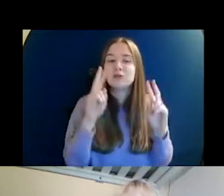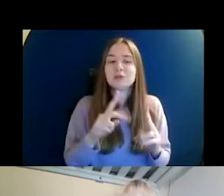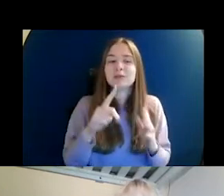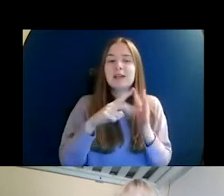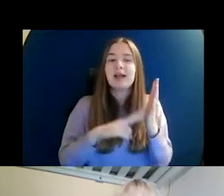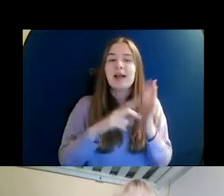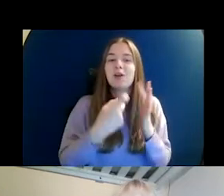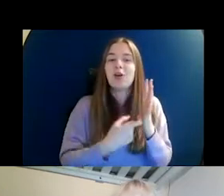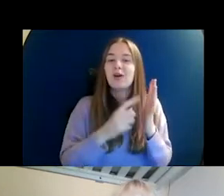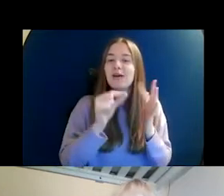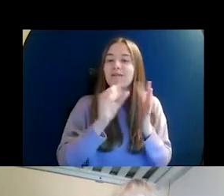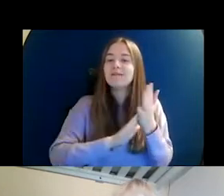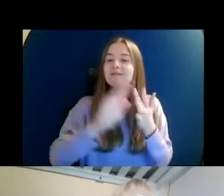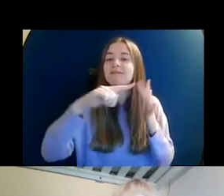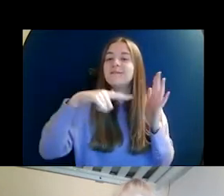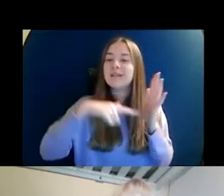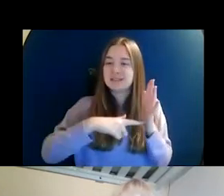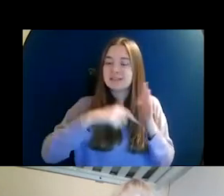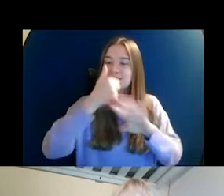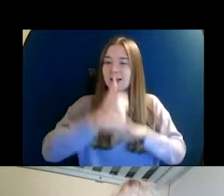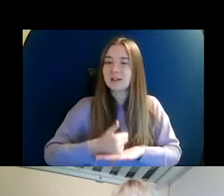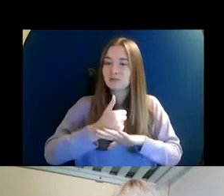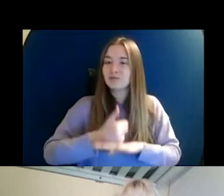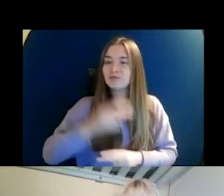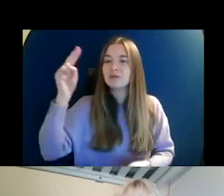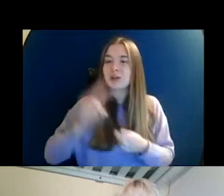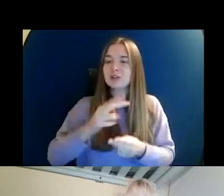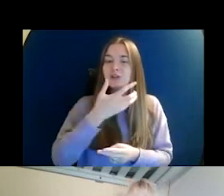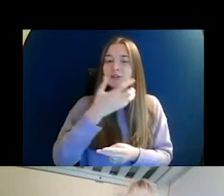which can result in up to a 90% reduction in heating and demand in older homes.